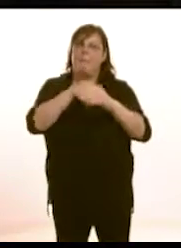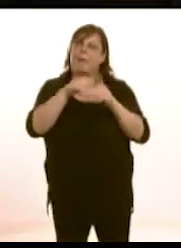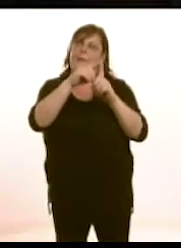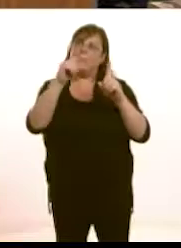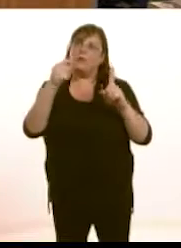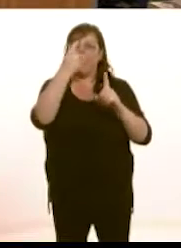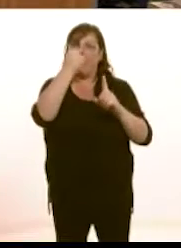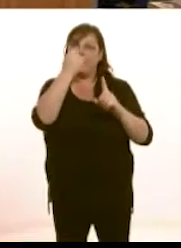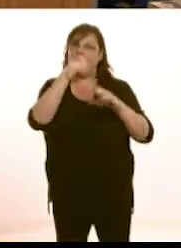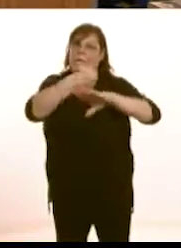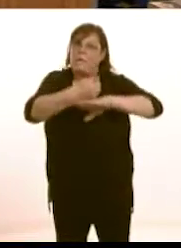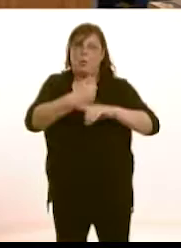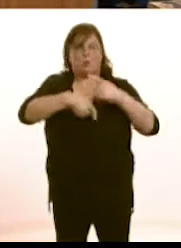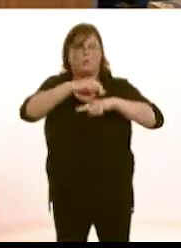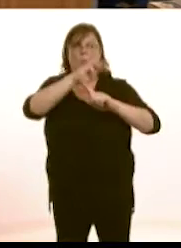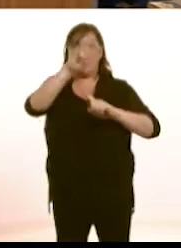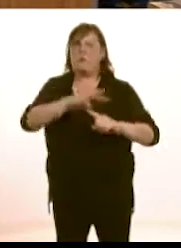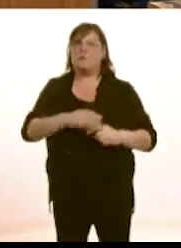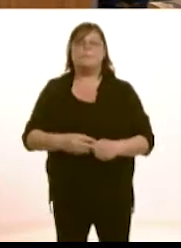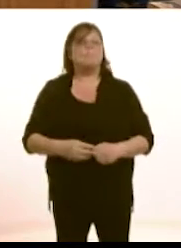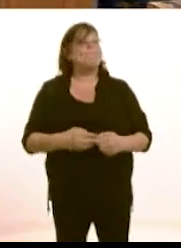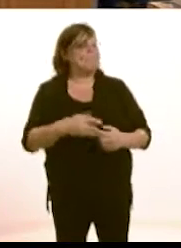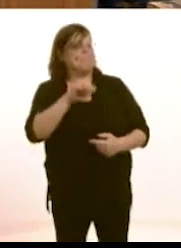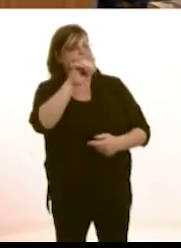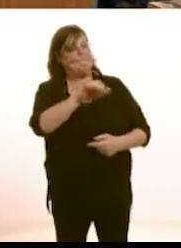Carwyn Jones: This is part of what the framework will look to achieve.